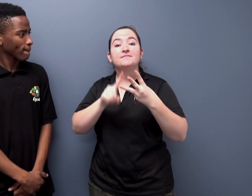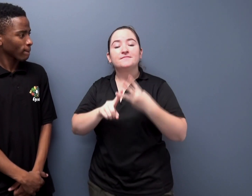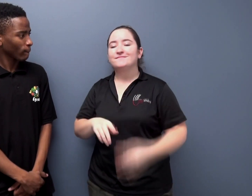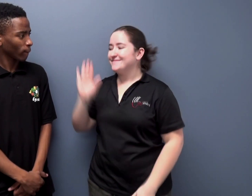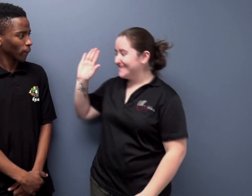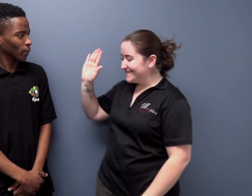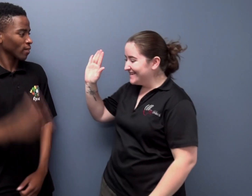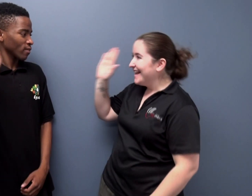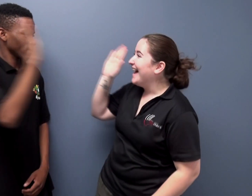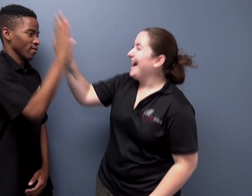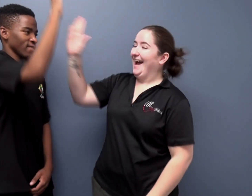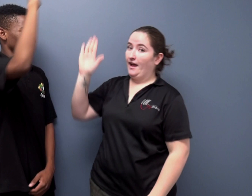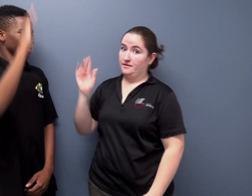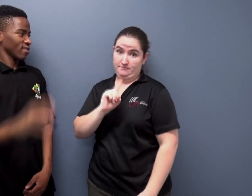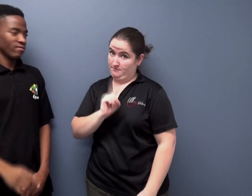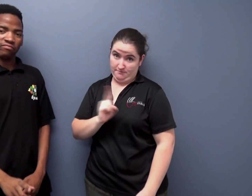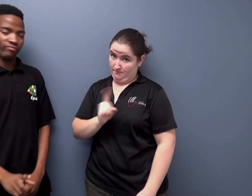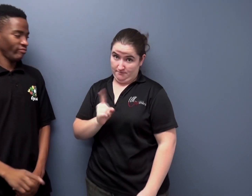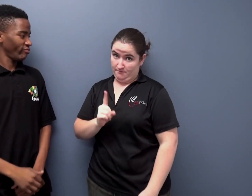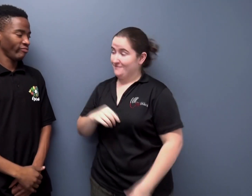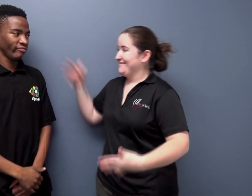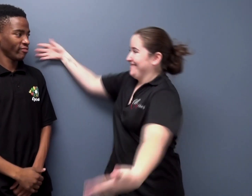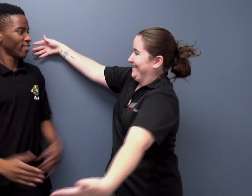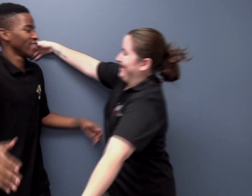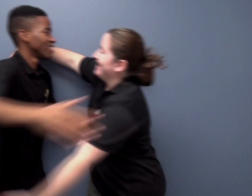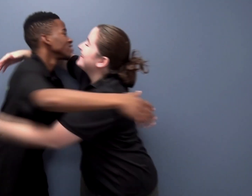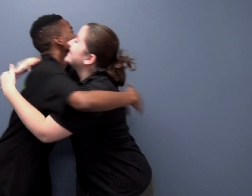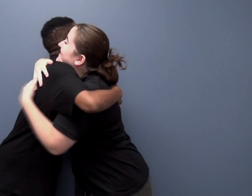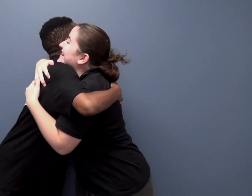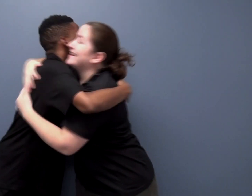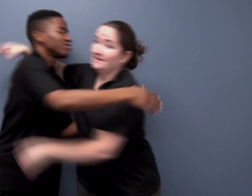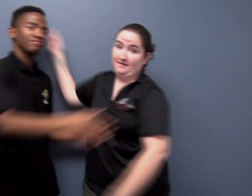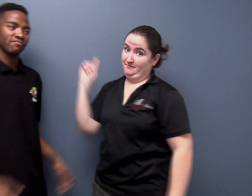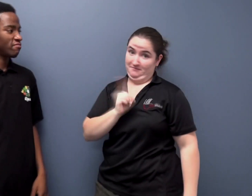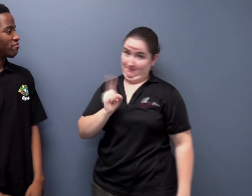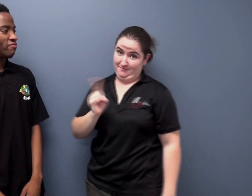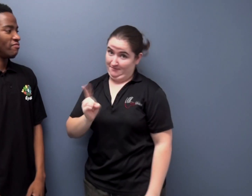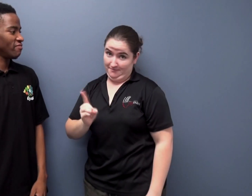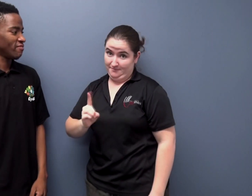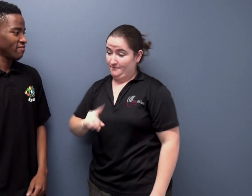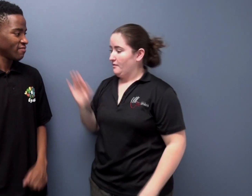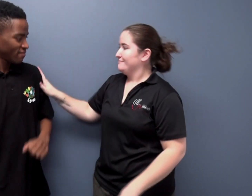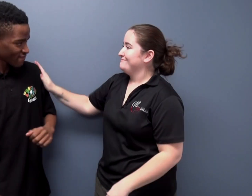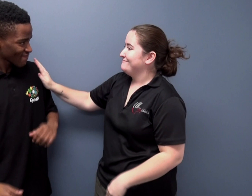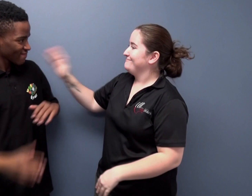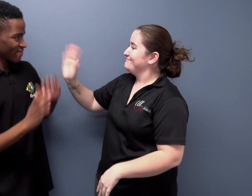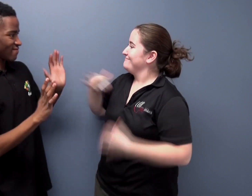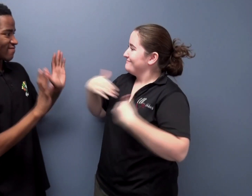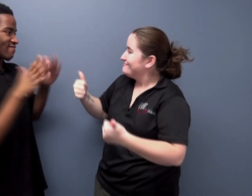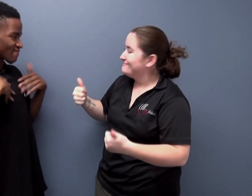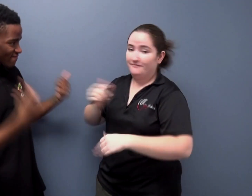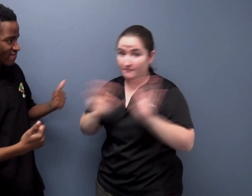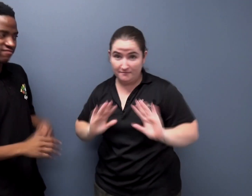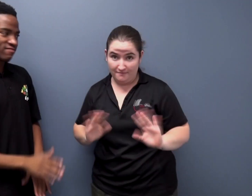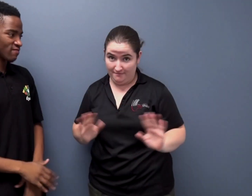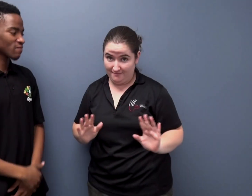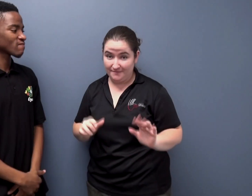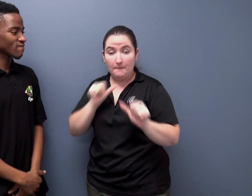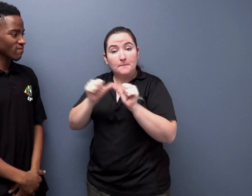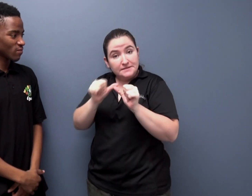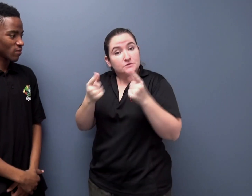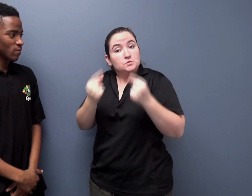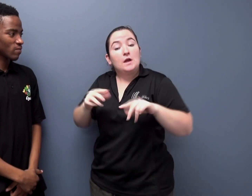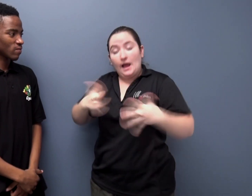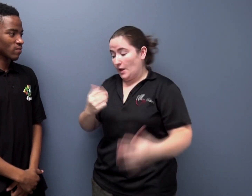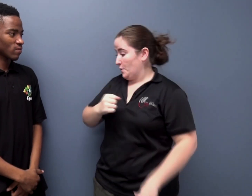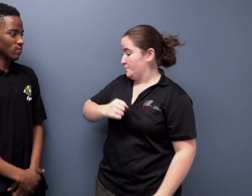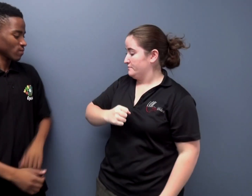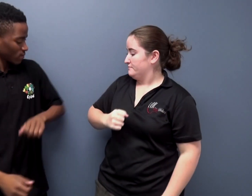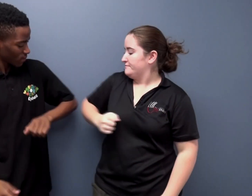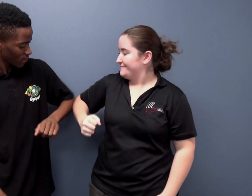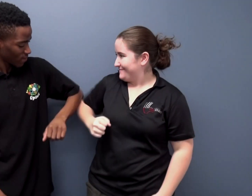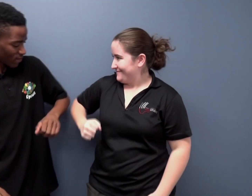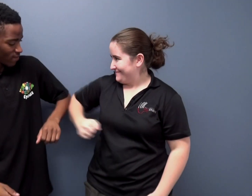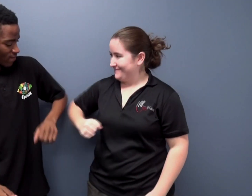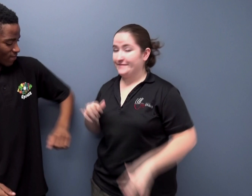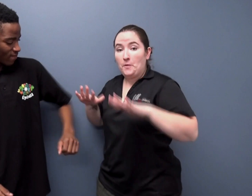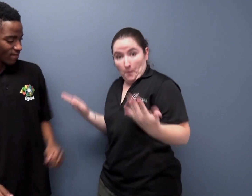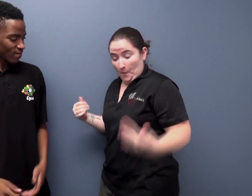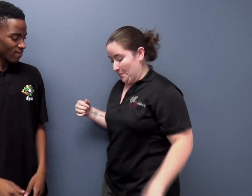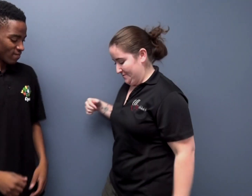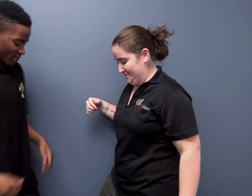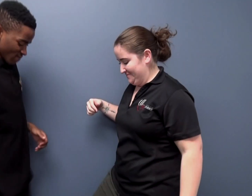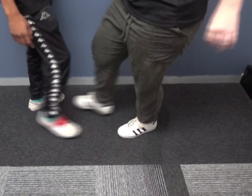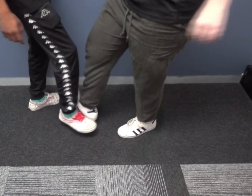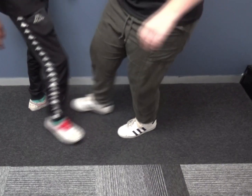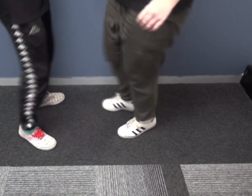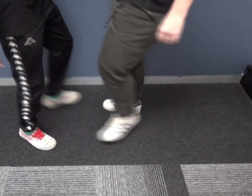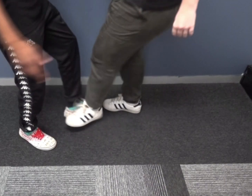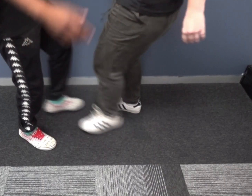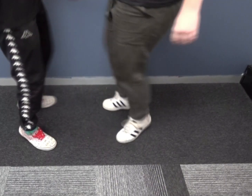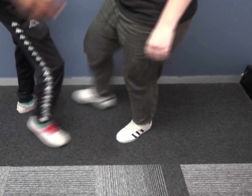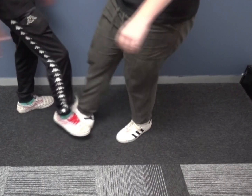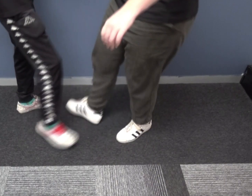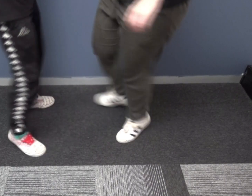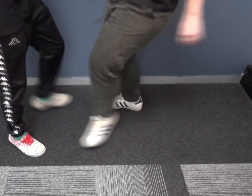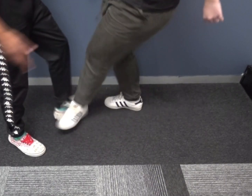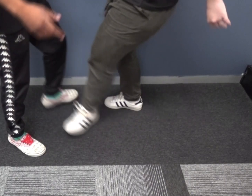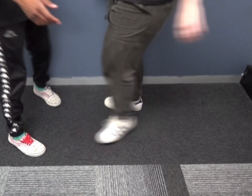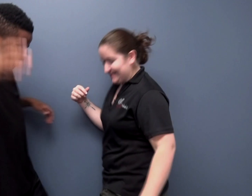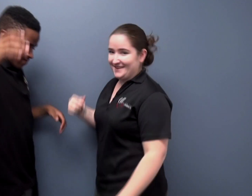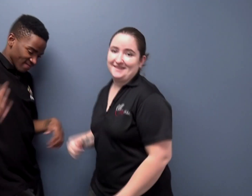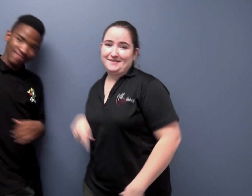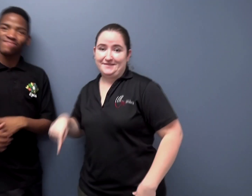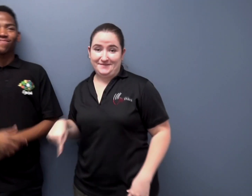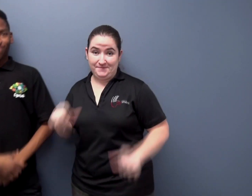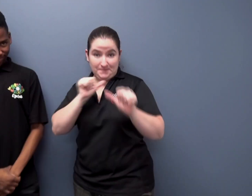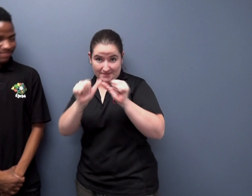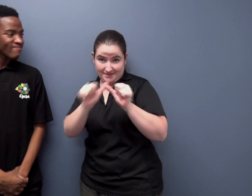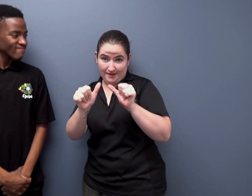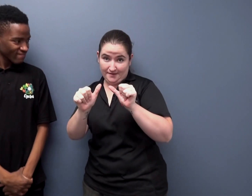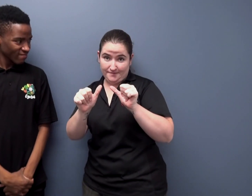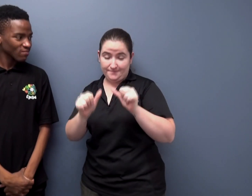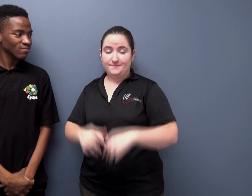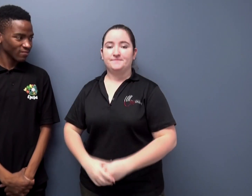Don't 'hi-five' your friend or hug your friend. Rather greet by the elbow or by feet.